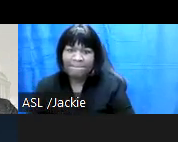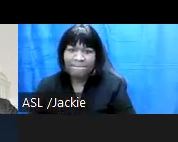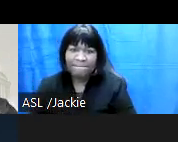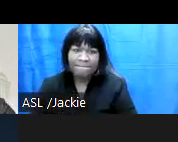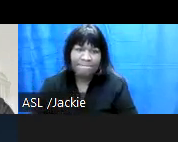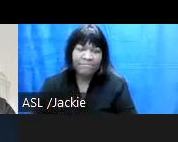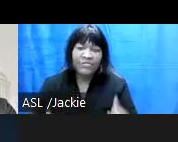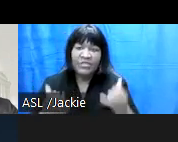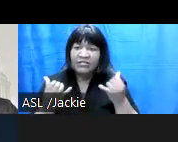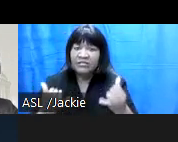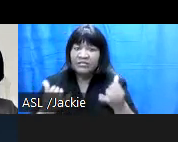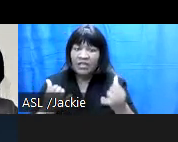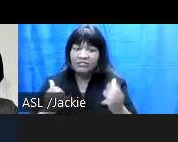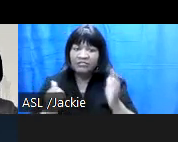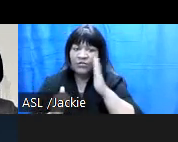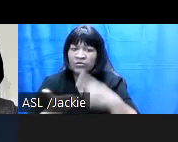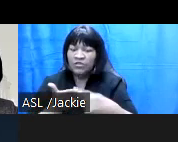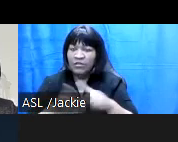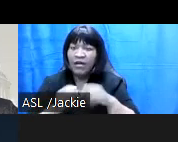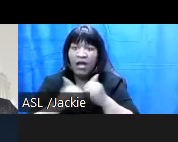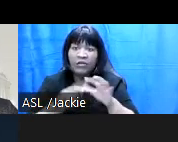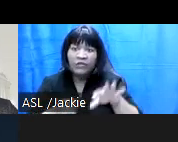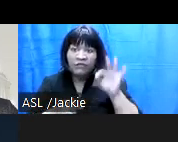Today we will cover how to find these guidelines.